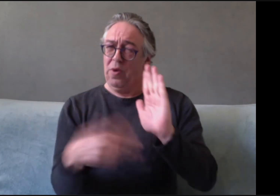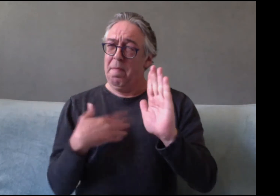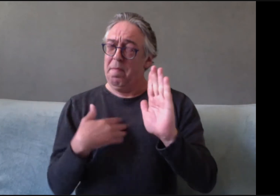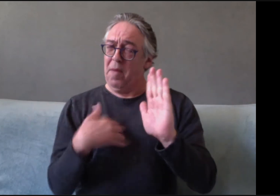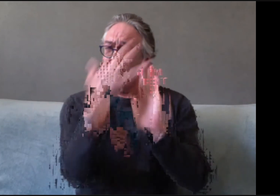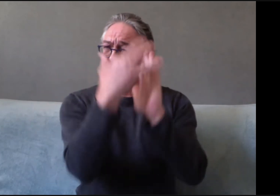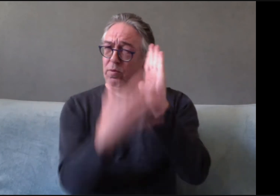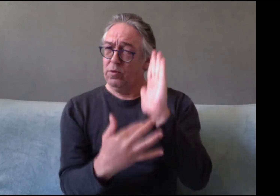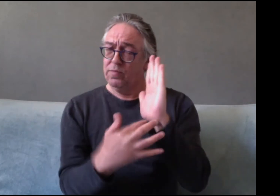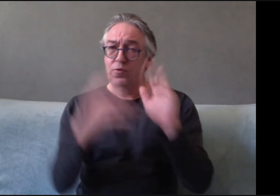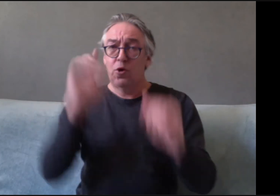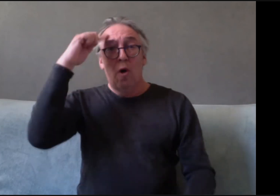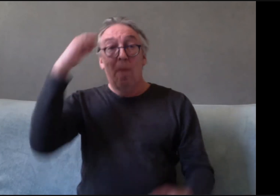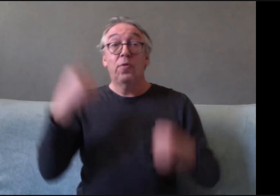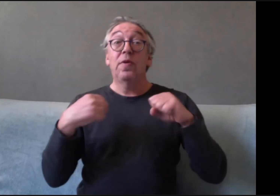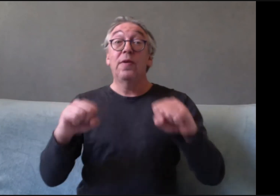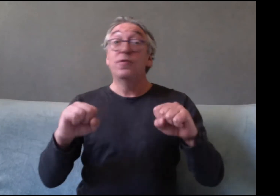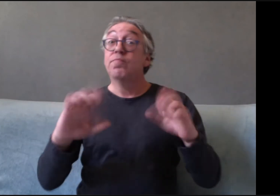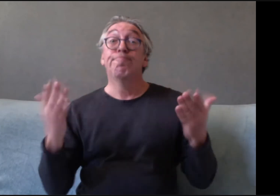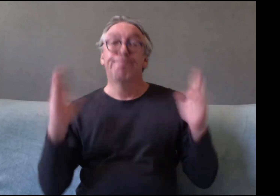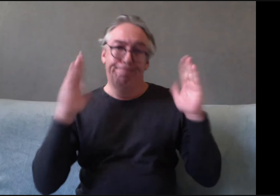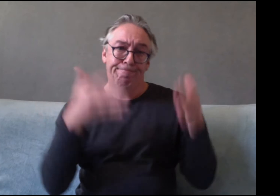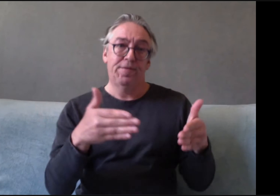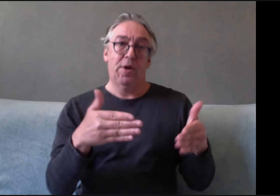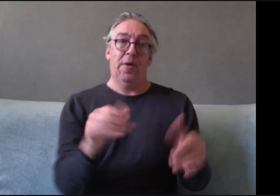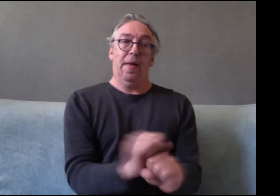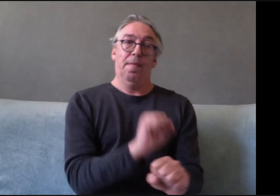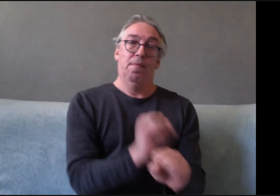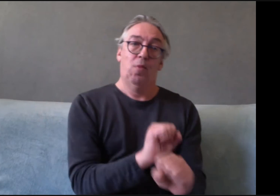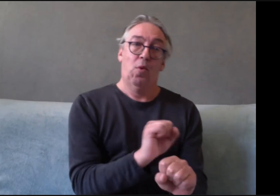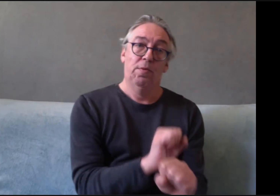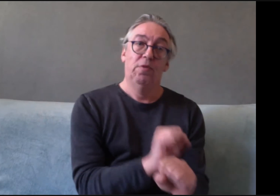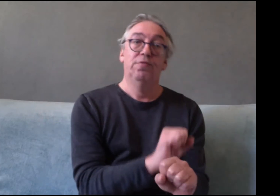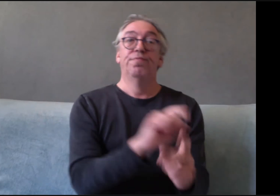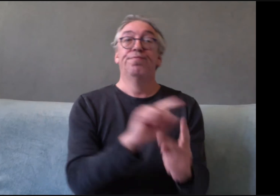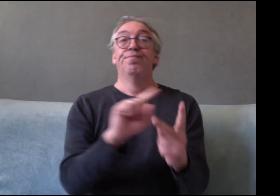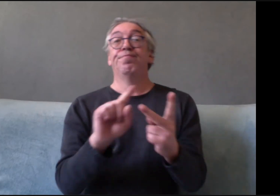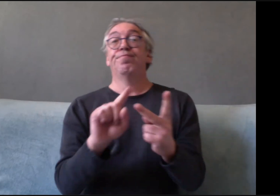related to the interventions on the field of education